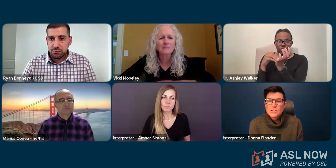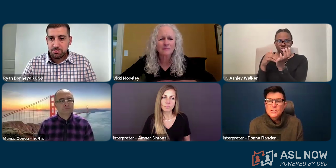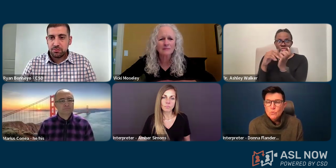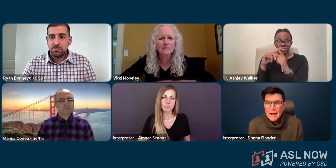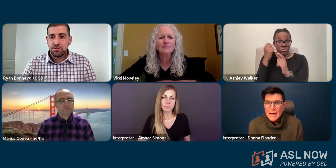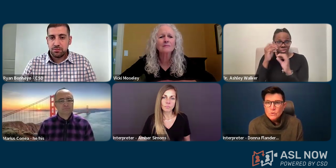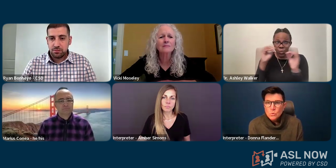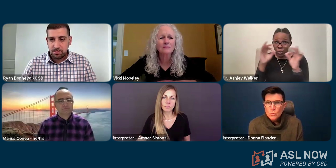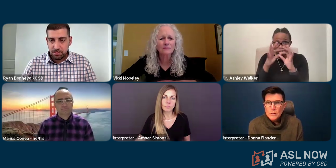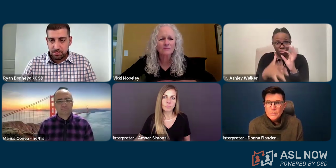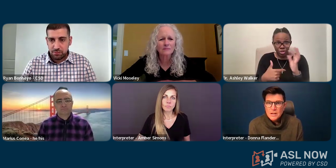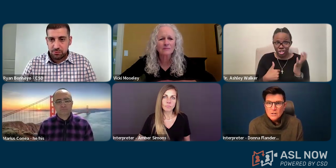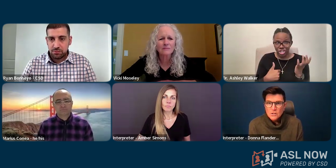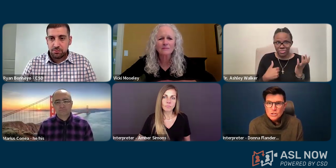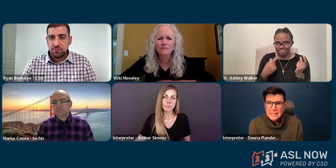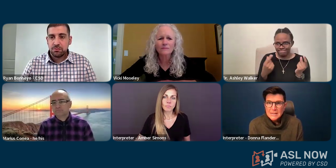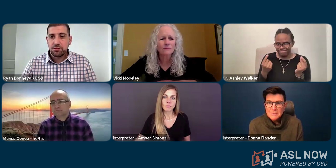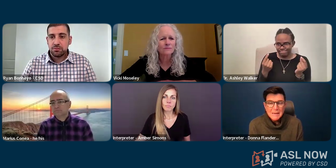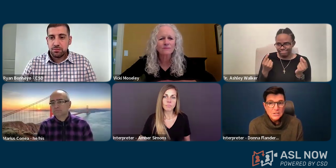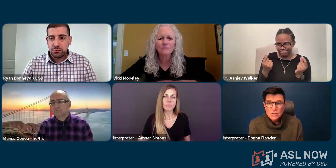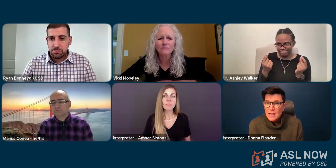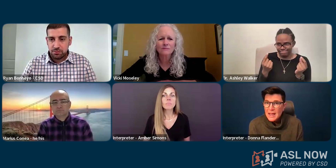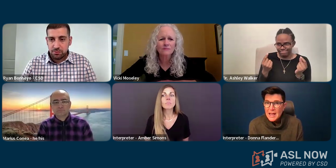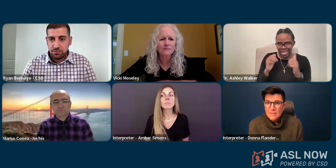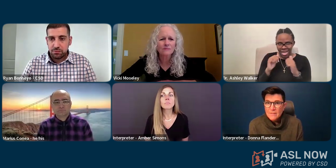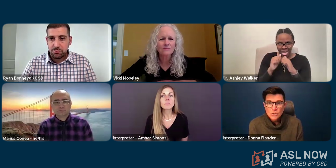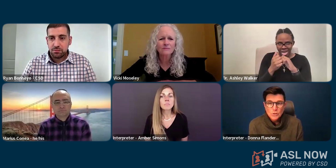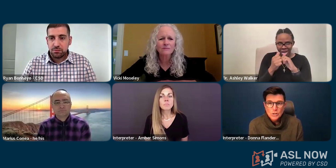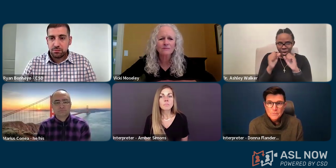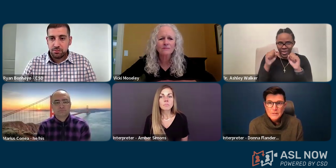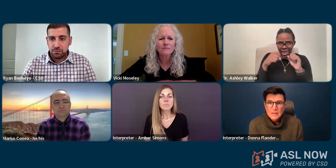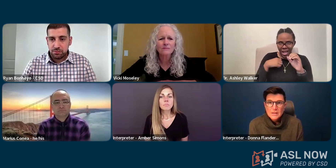And so I round with the doctor's team and I do not have an interpreter.